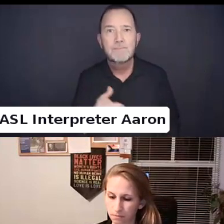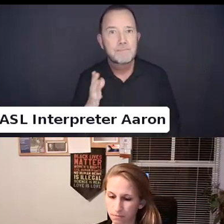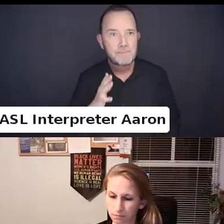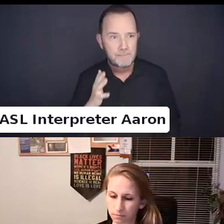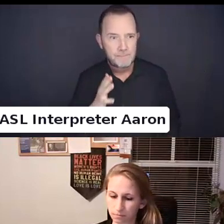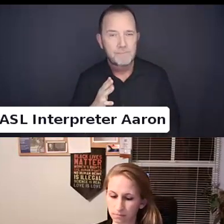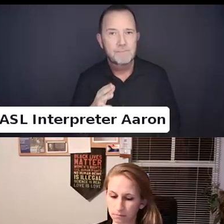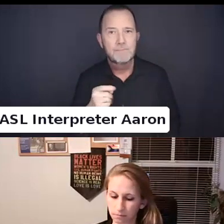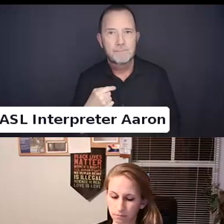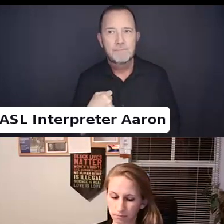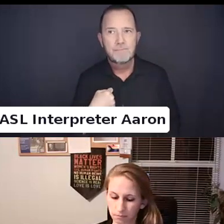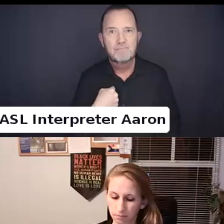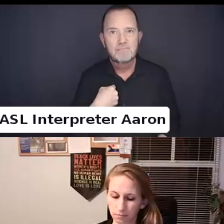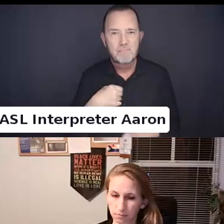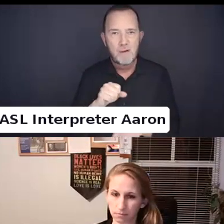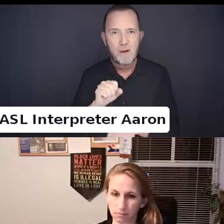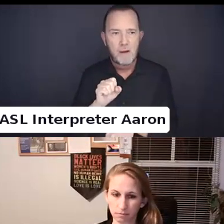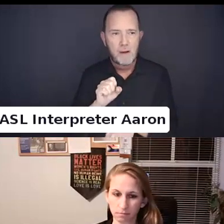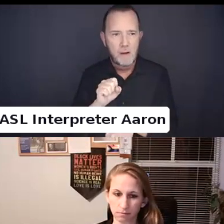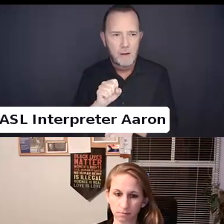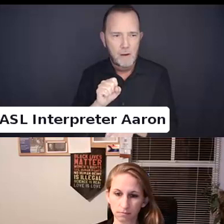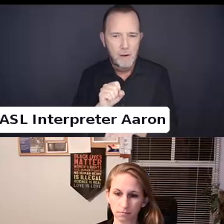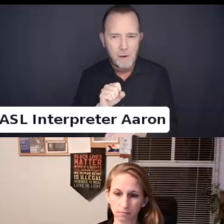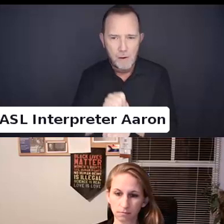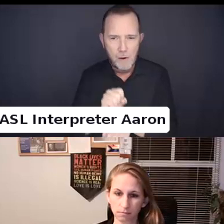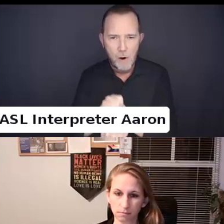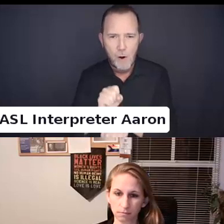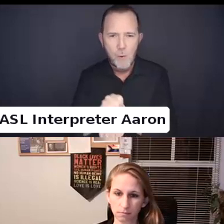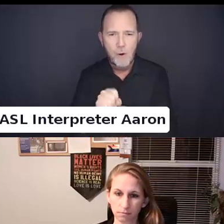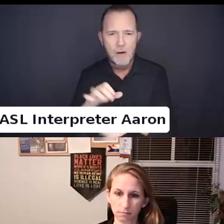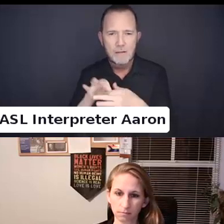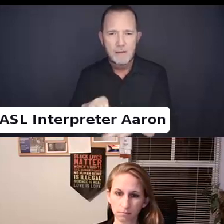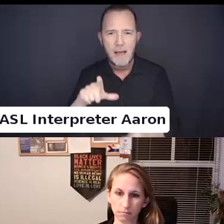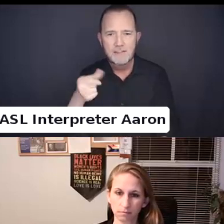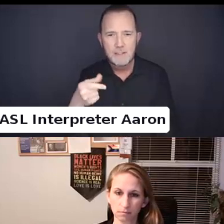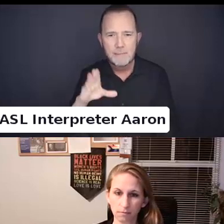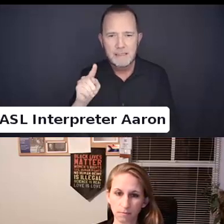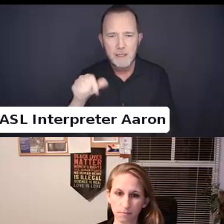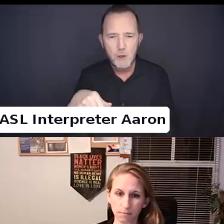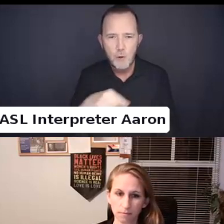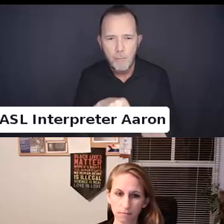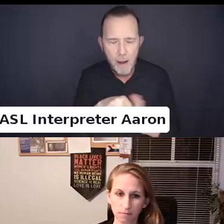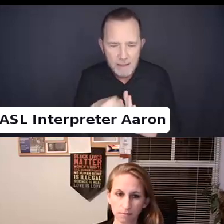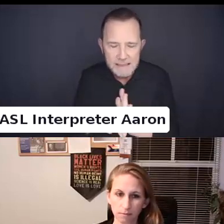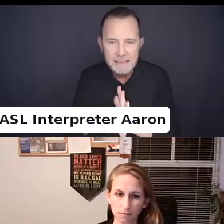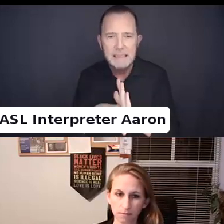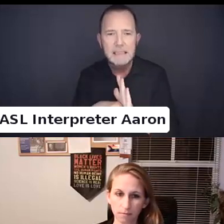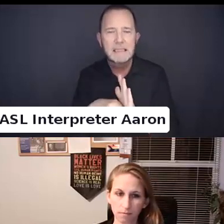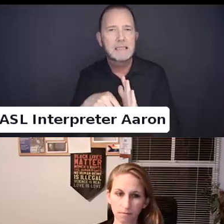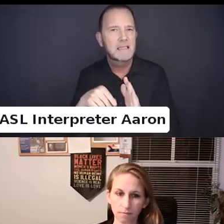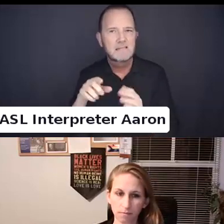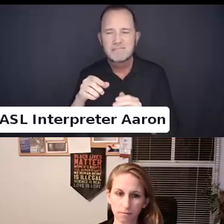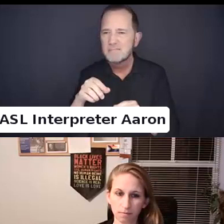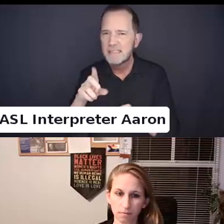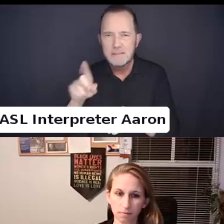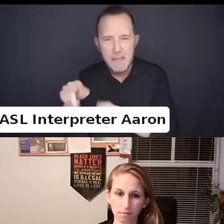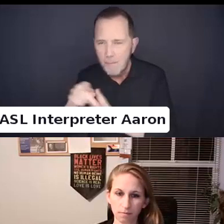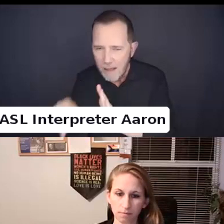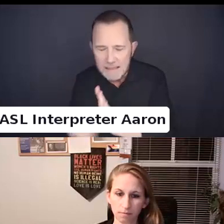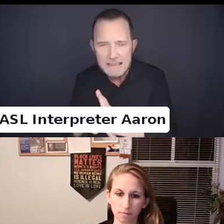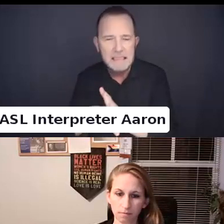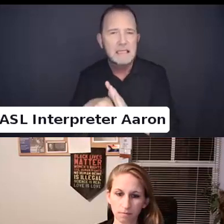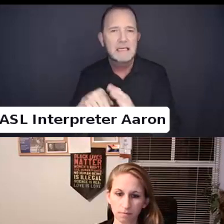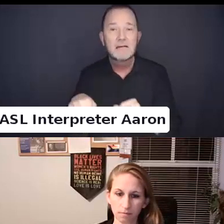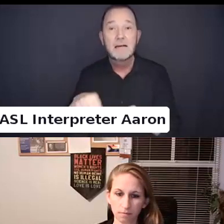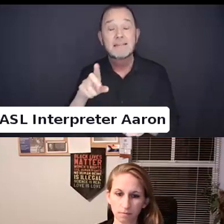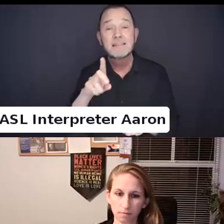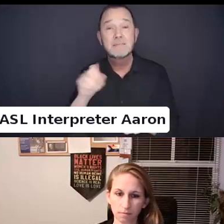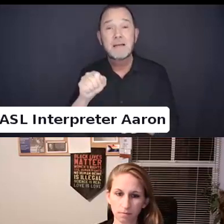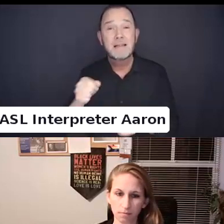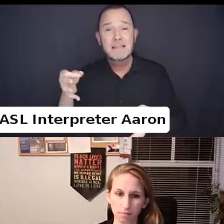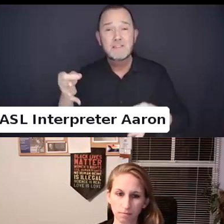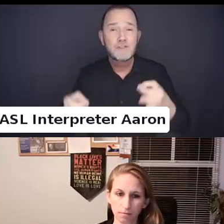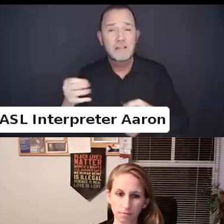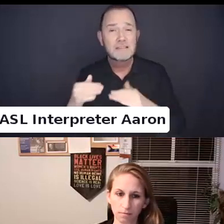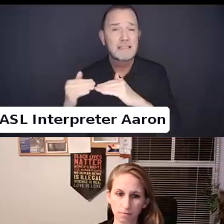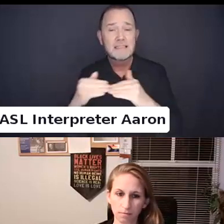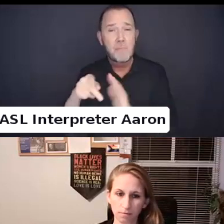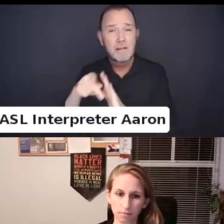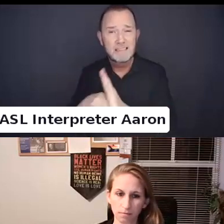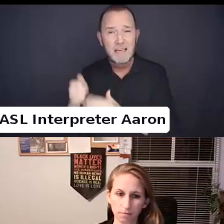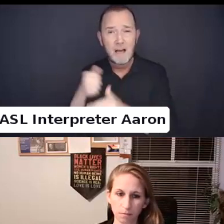The LGBT Q policy either leaves the disability justice project for 5 years.